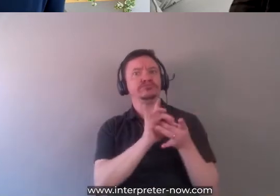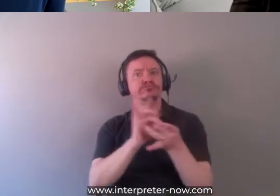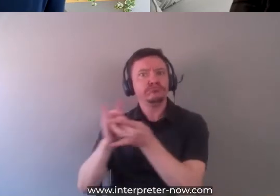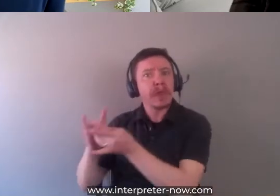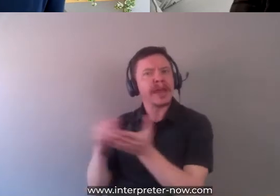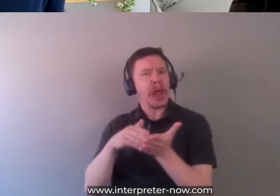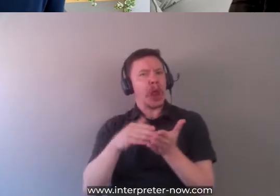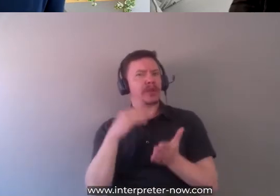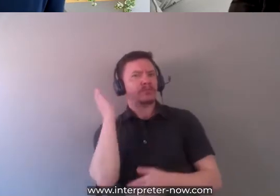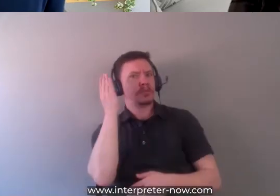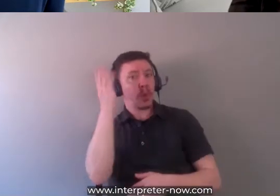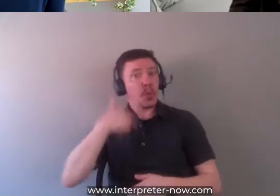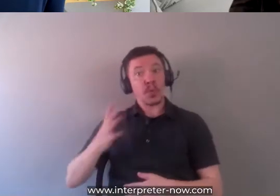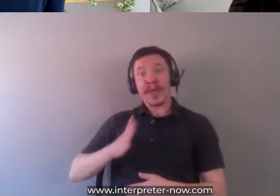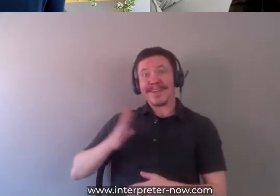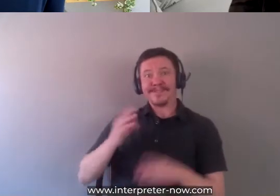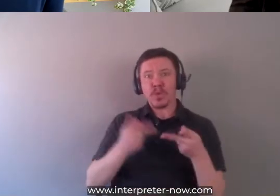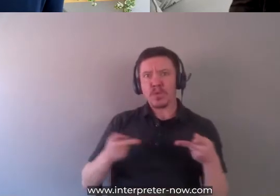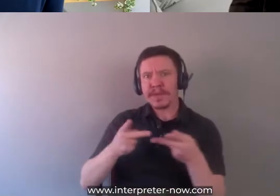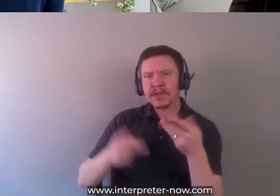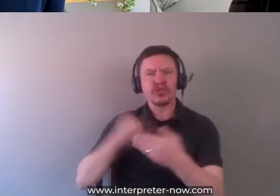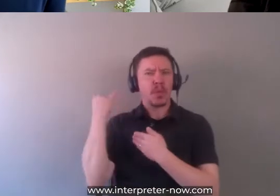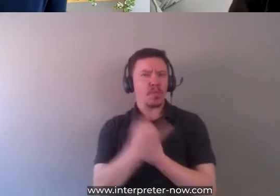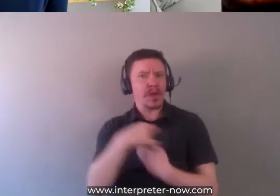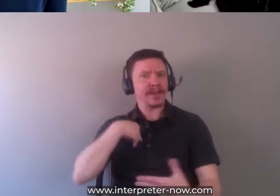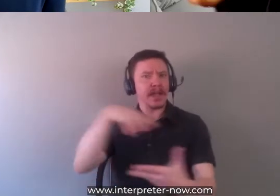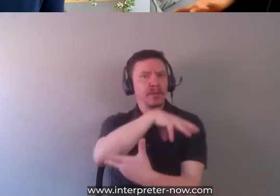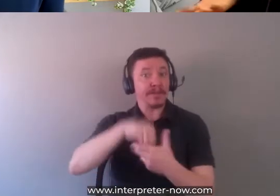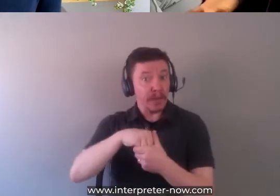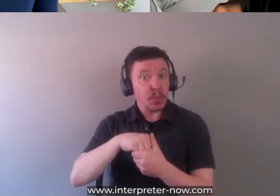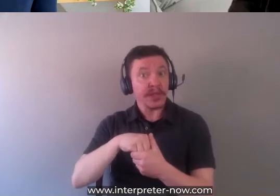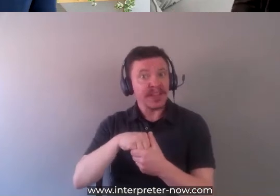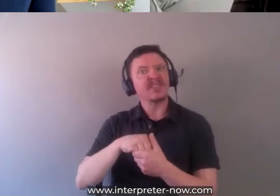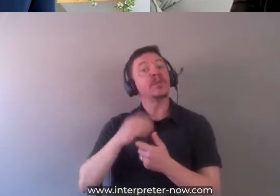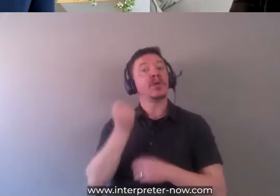like a fordable position or a project that I am involved with, and at other times, it